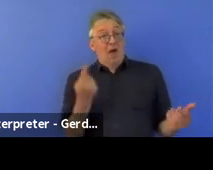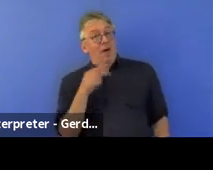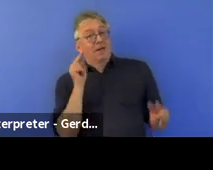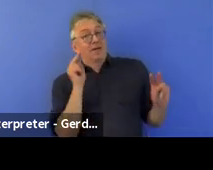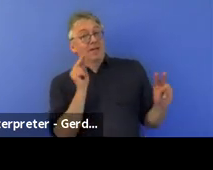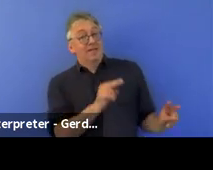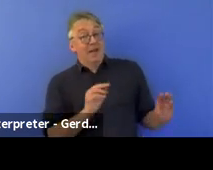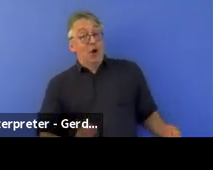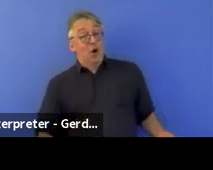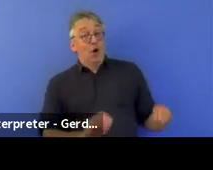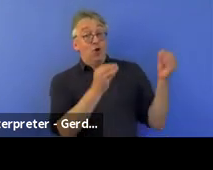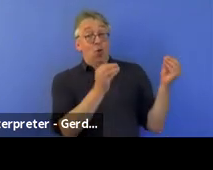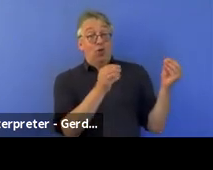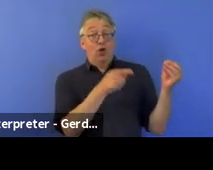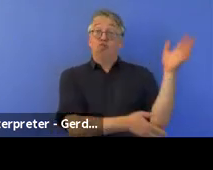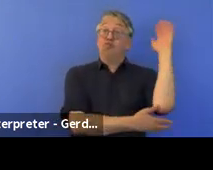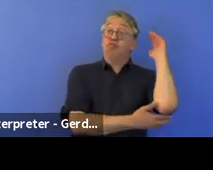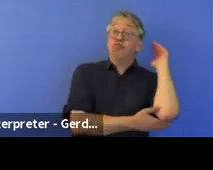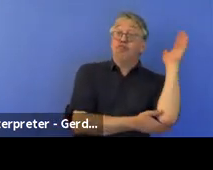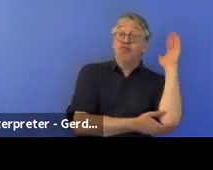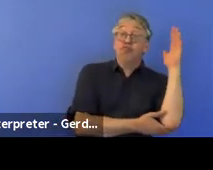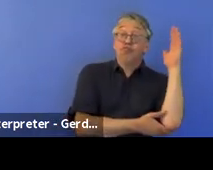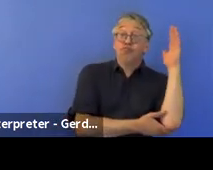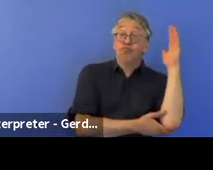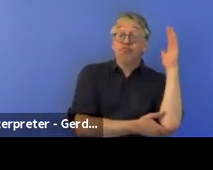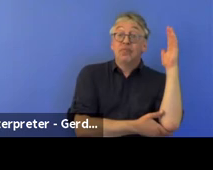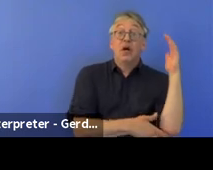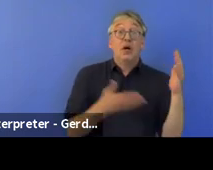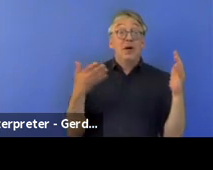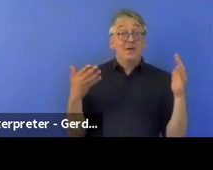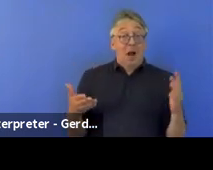learn. Today, young people have raised their